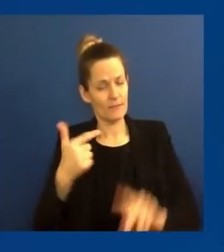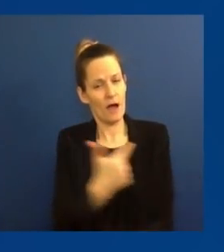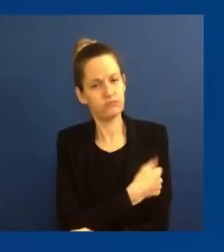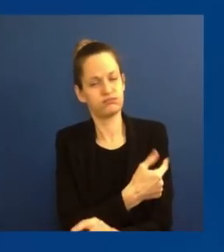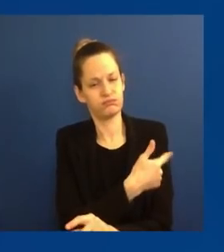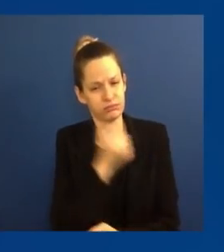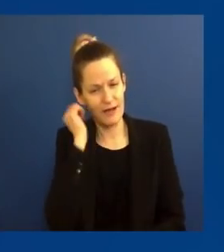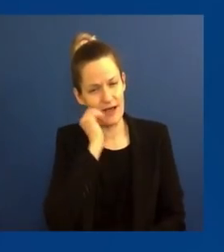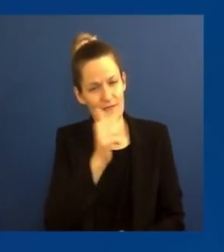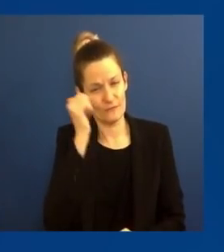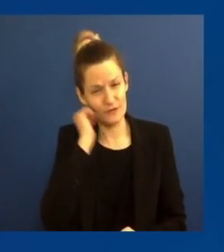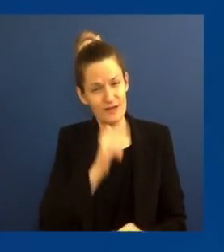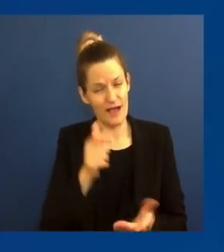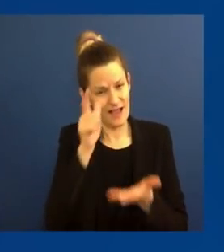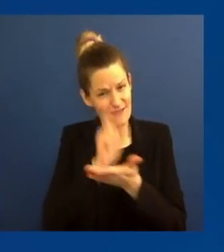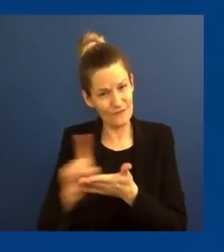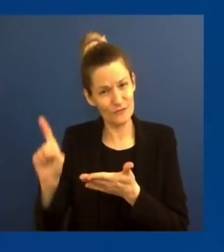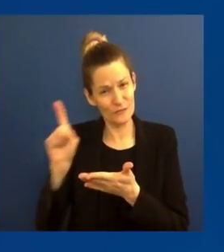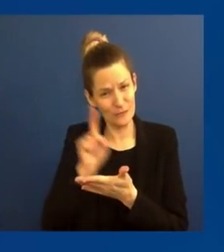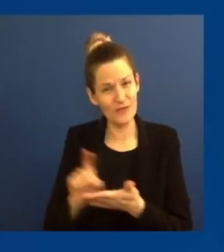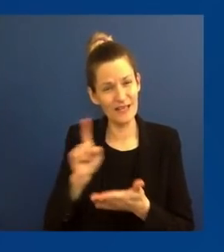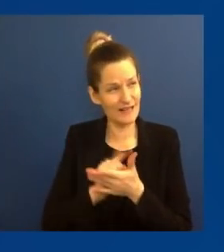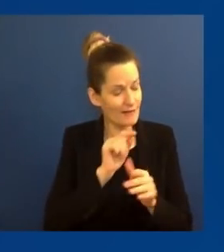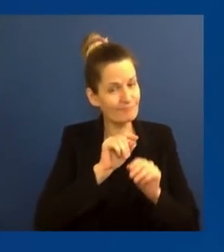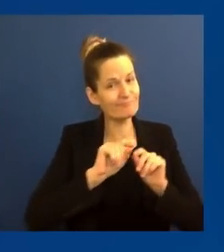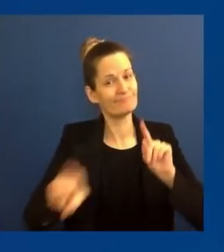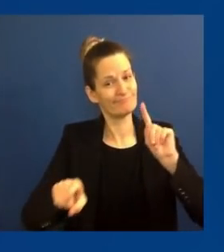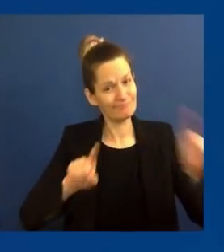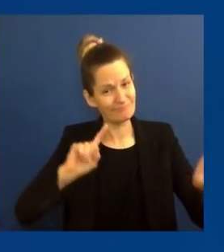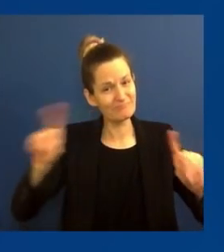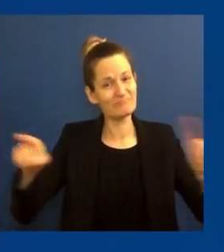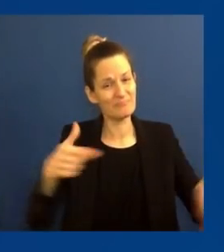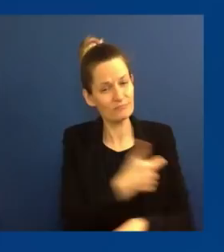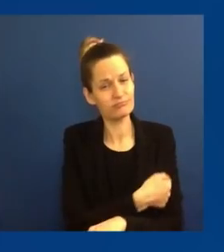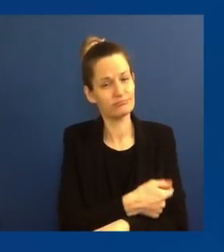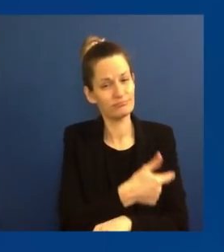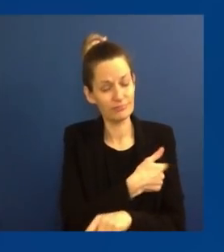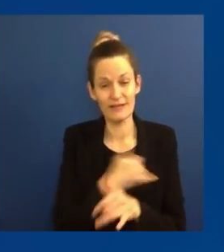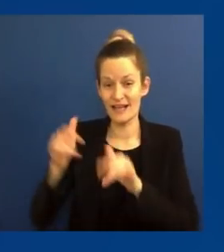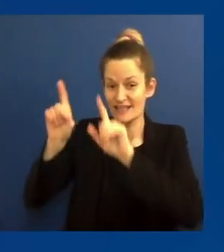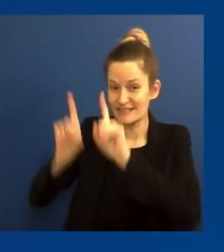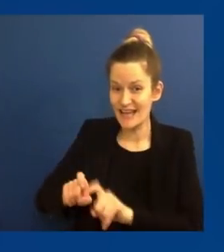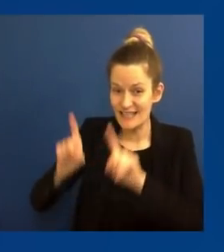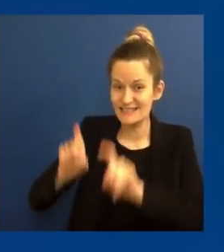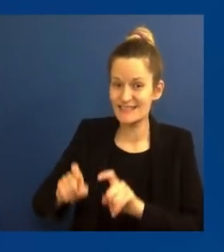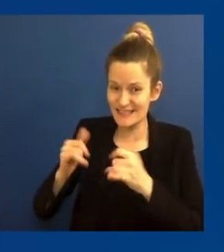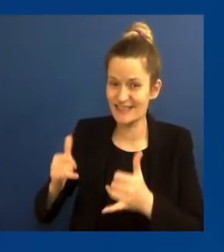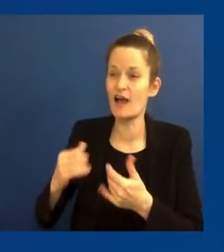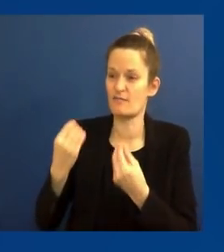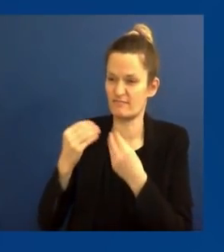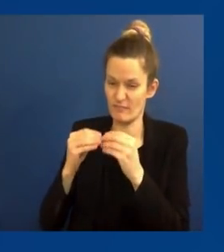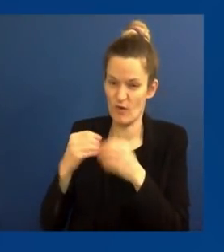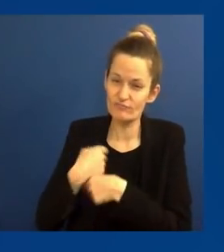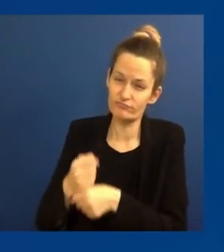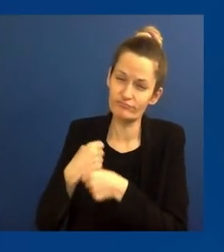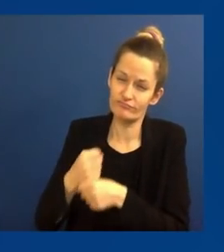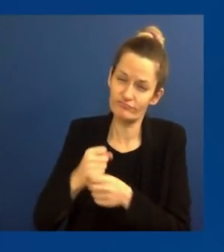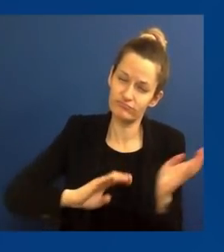On testing, we've increased manufacturing capacity by making multibillion-dollar investments and deploying the Defense Production Act.